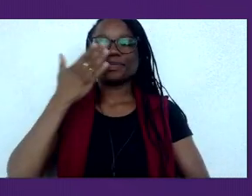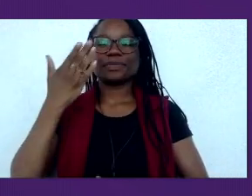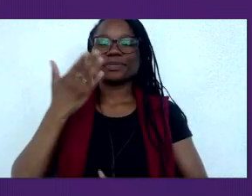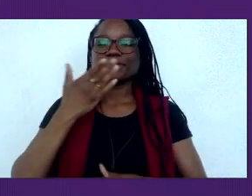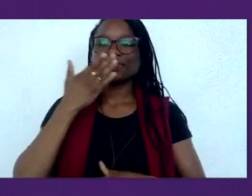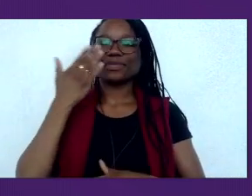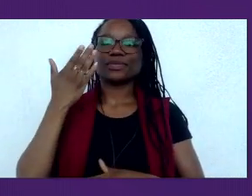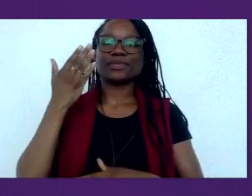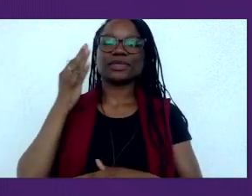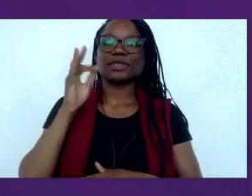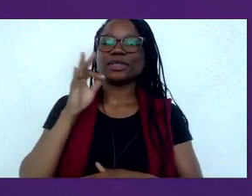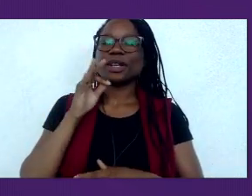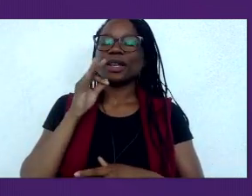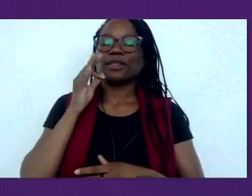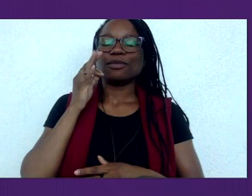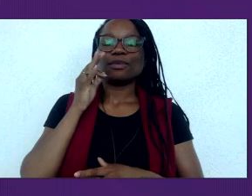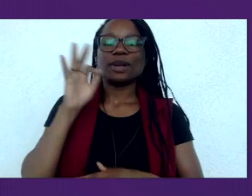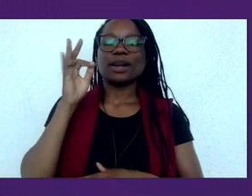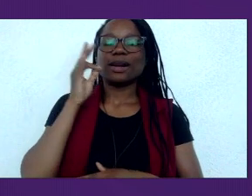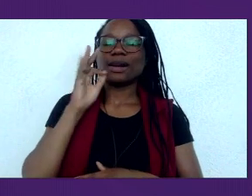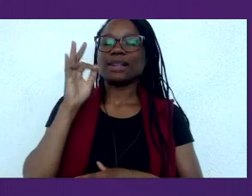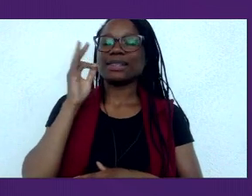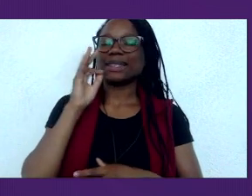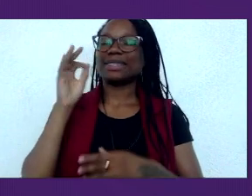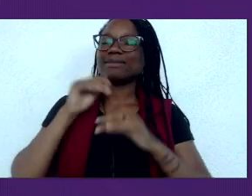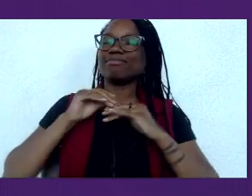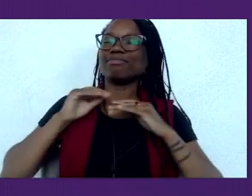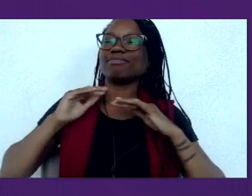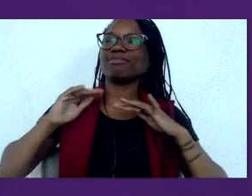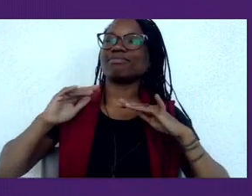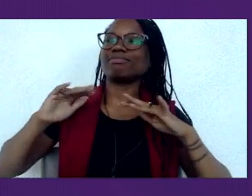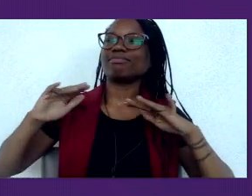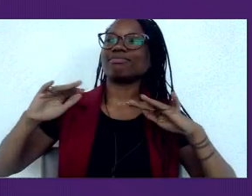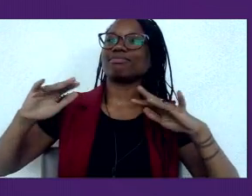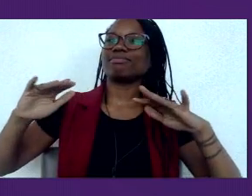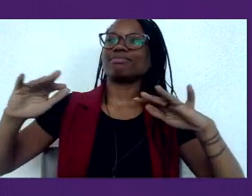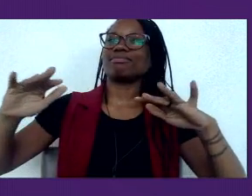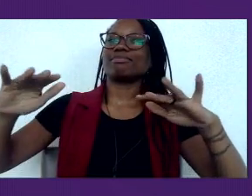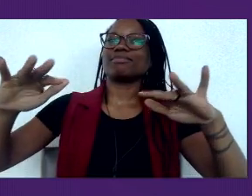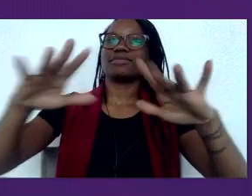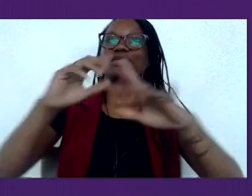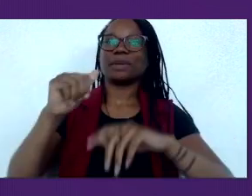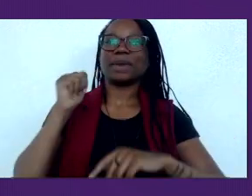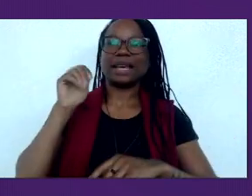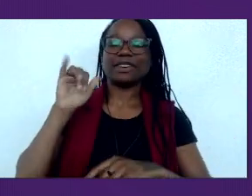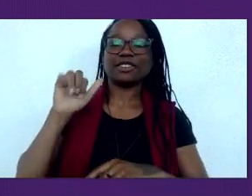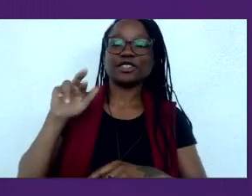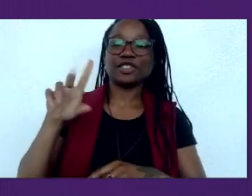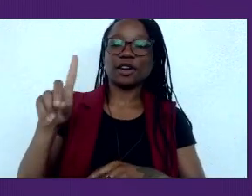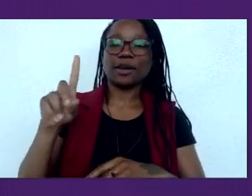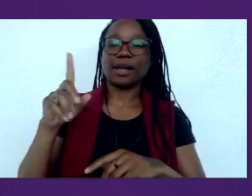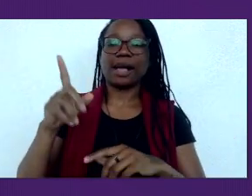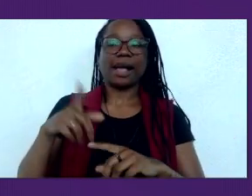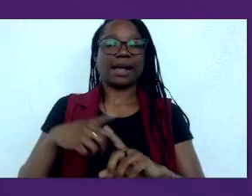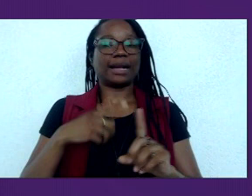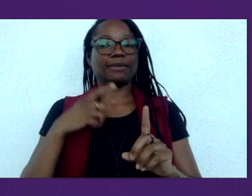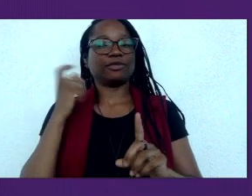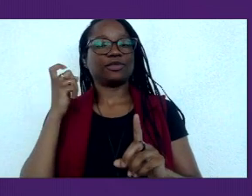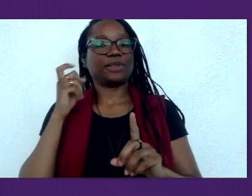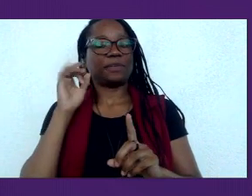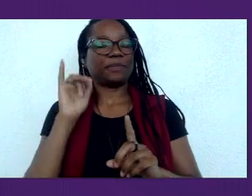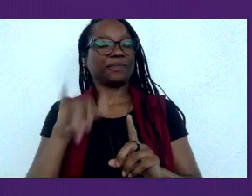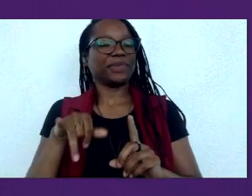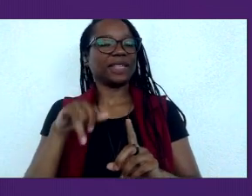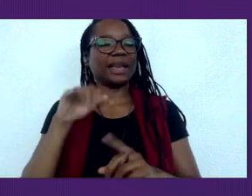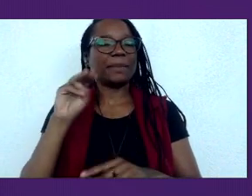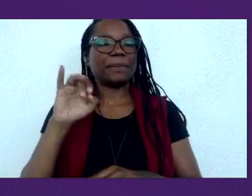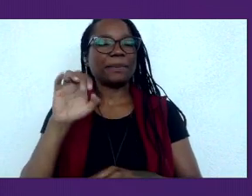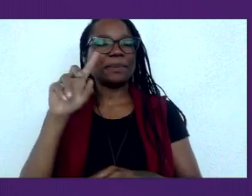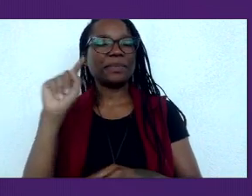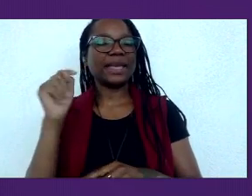the air in my backyard. I am from the jade green mint flourishing on my porch, from the